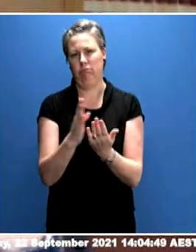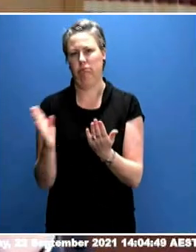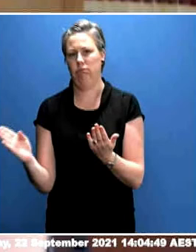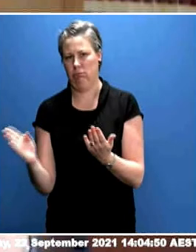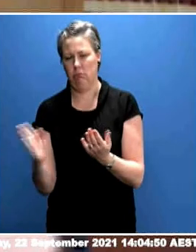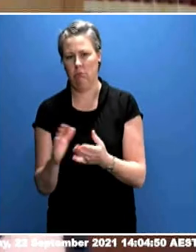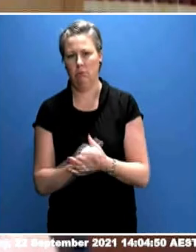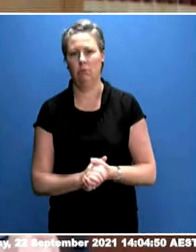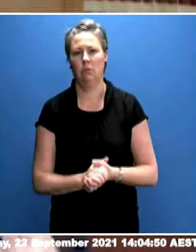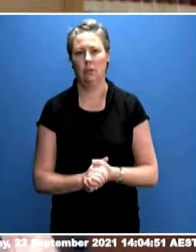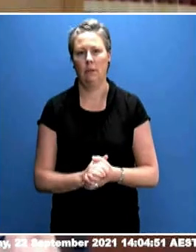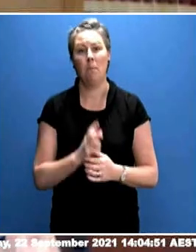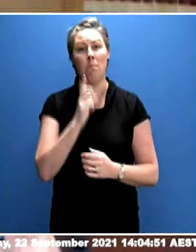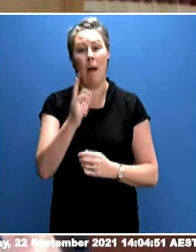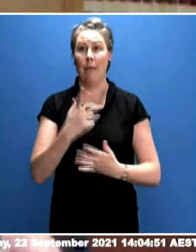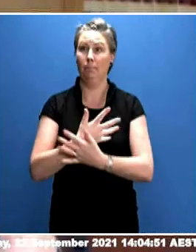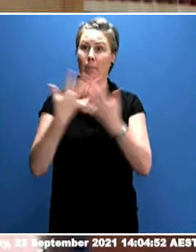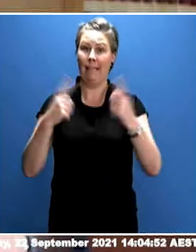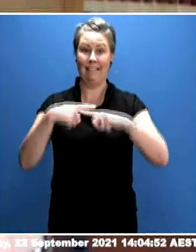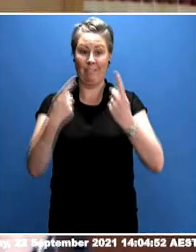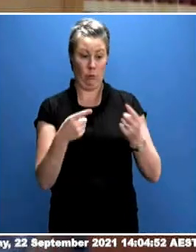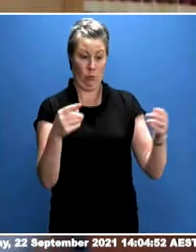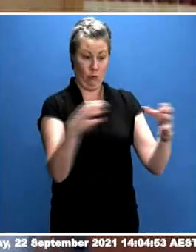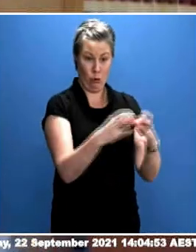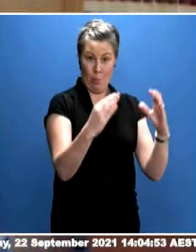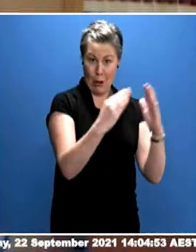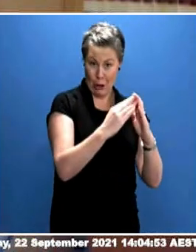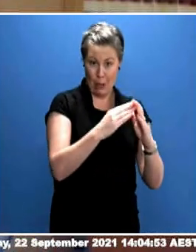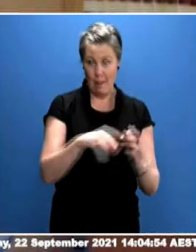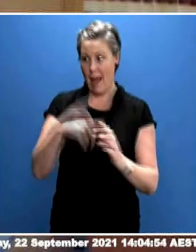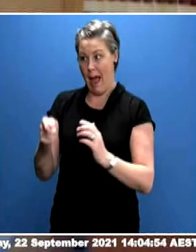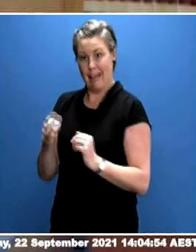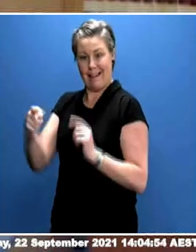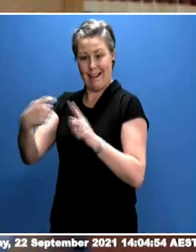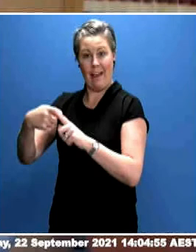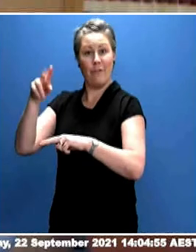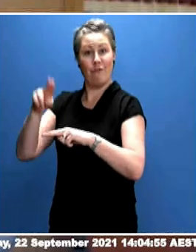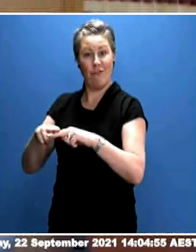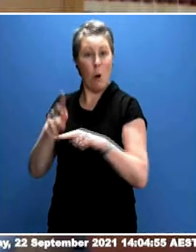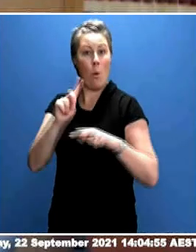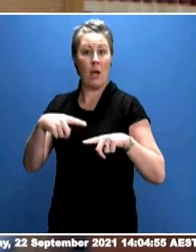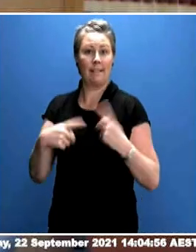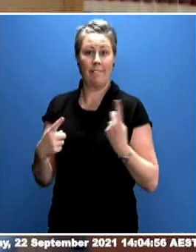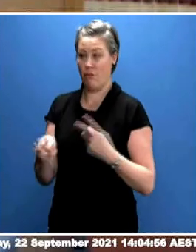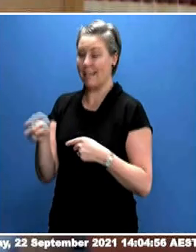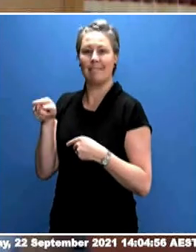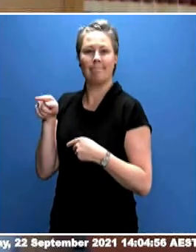But the key distinction between residential care and our Kath French Secure Care is the fact that it's secure.